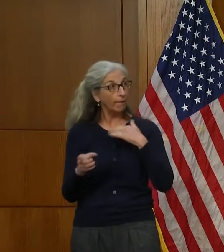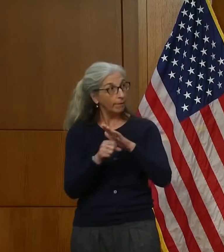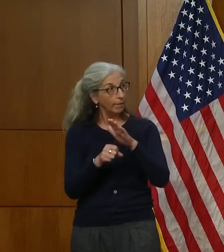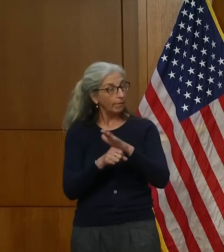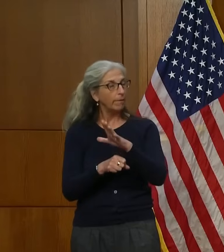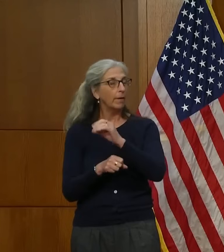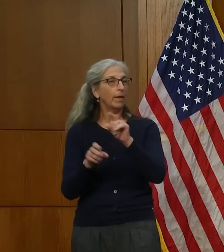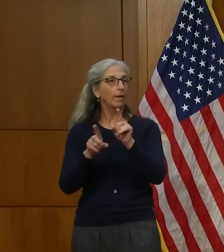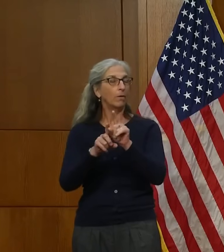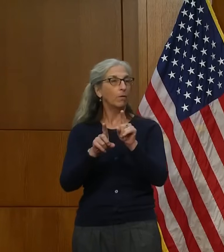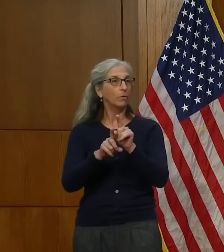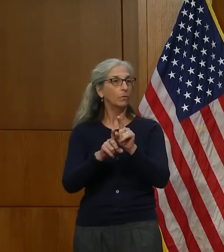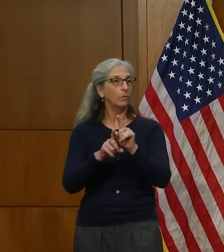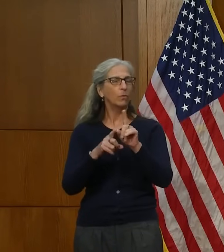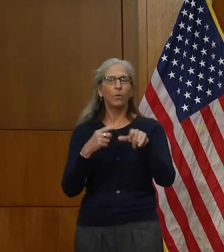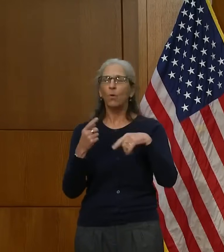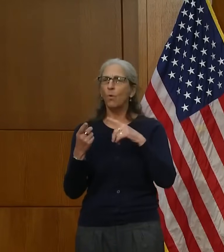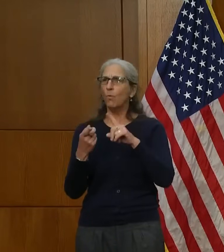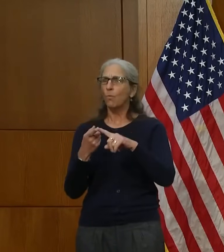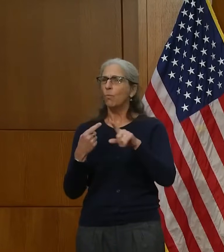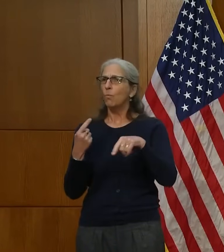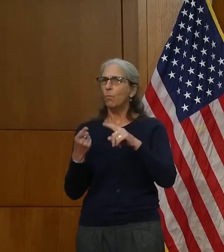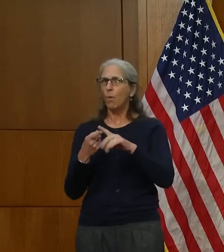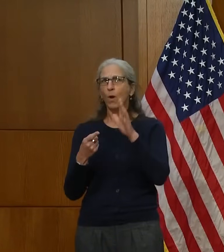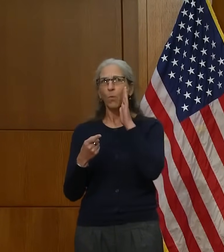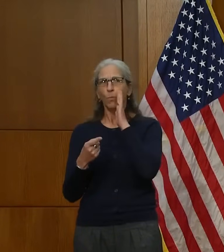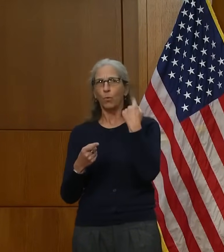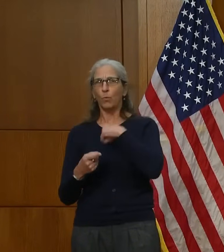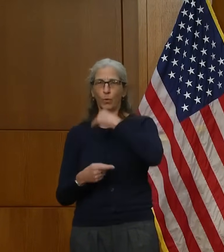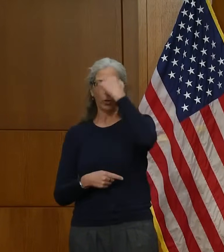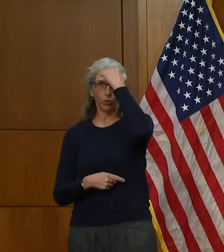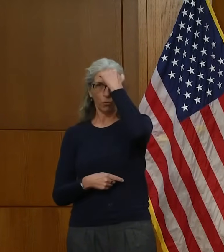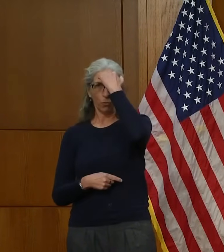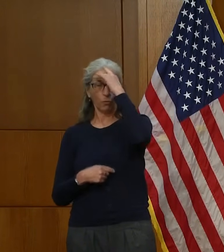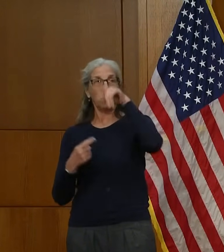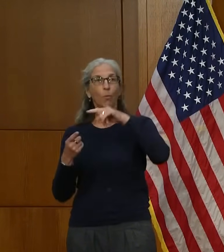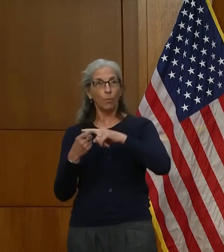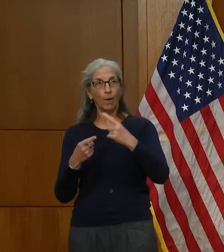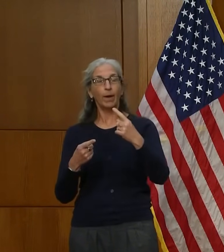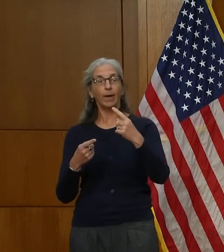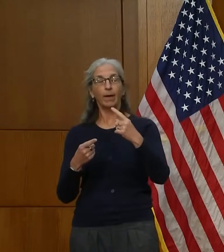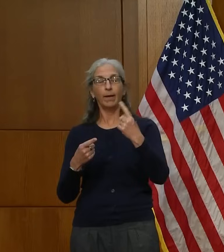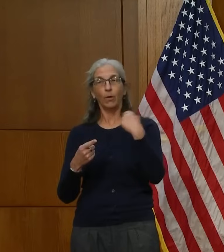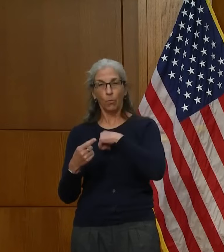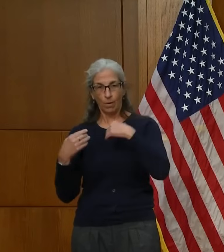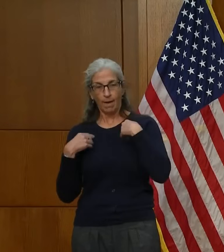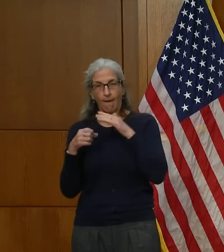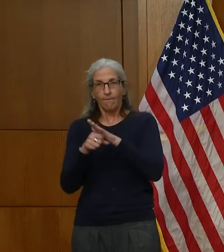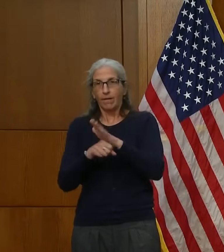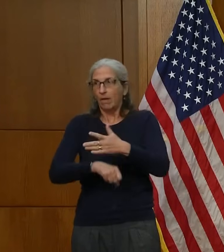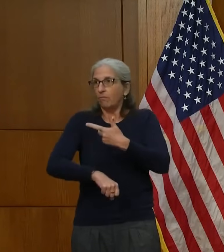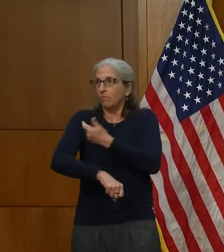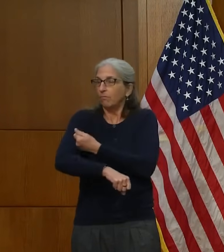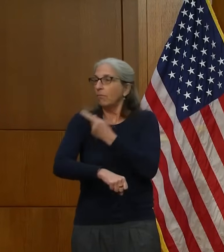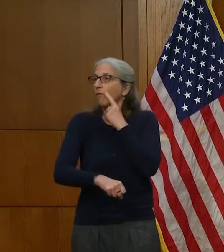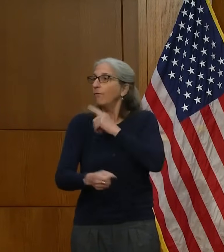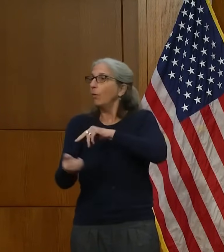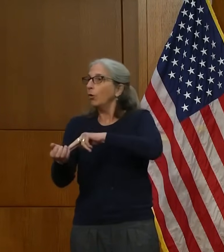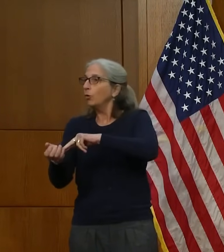THE SOUTHWEST? UM TO, UH, WHEN